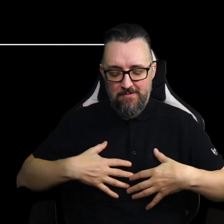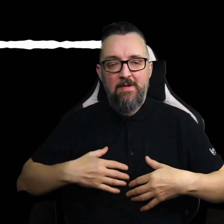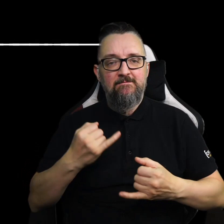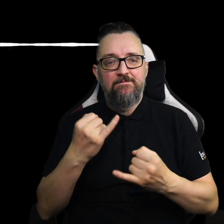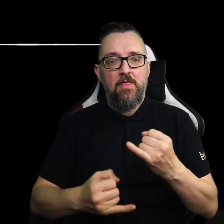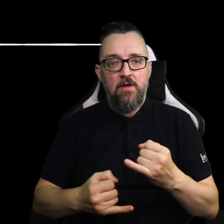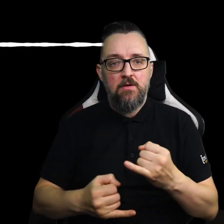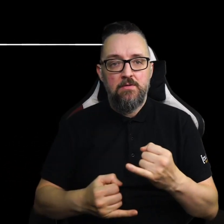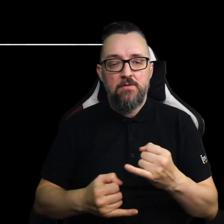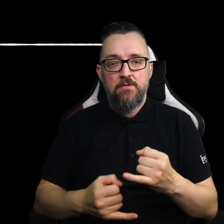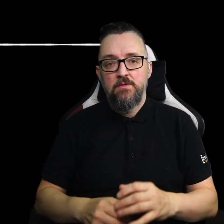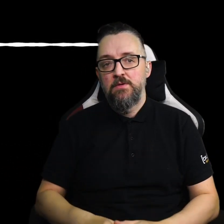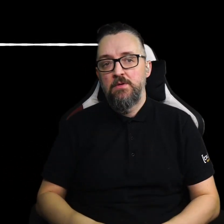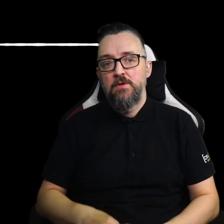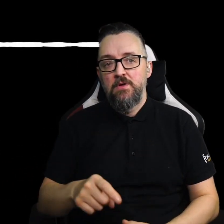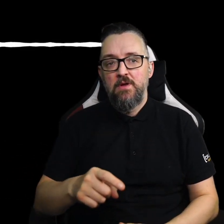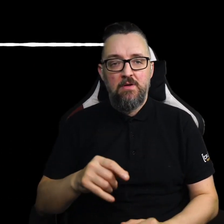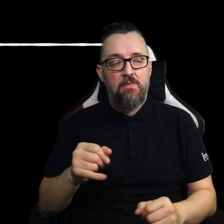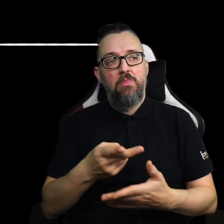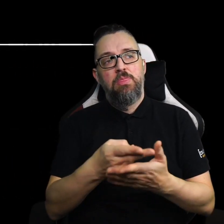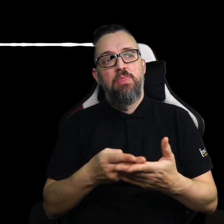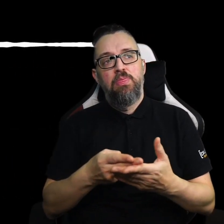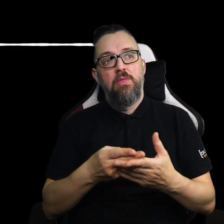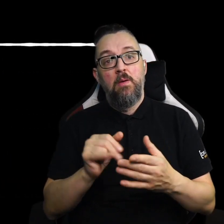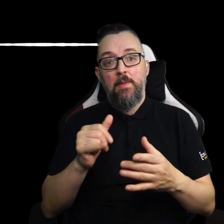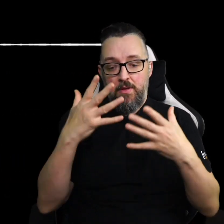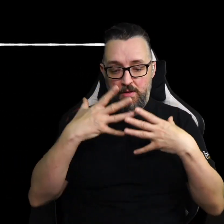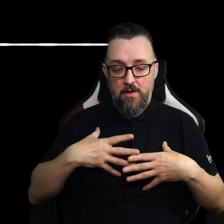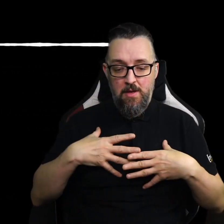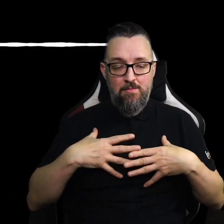Vegetative states, where there may be movements without full consciousness.